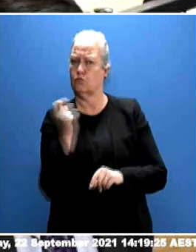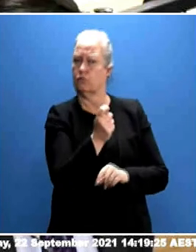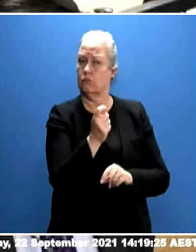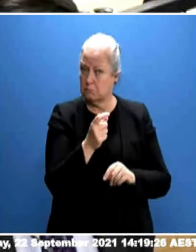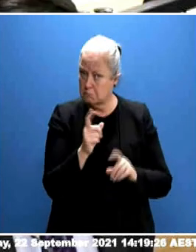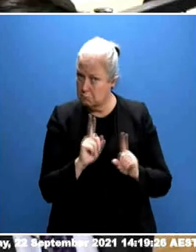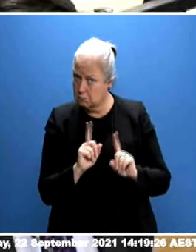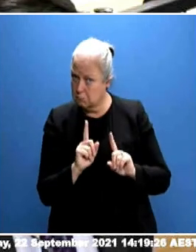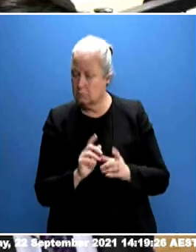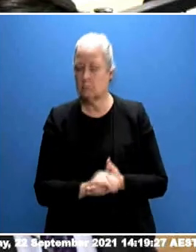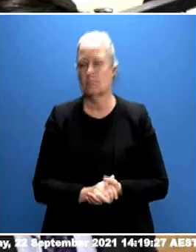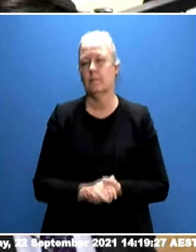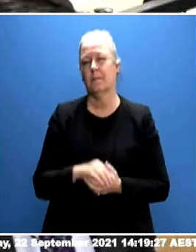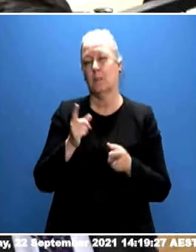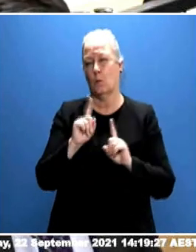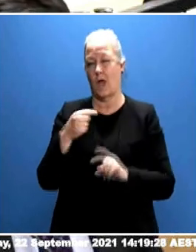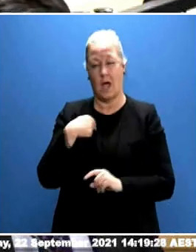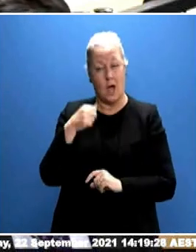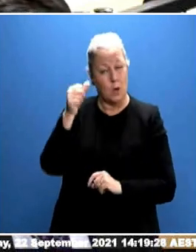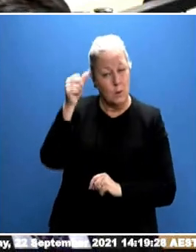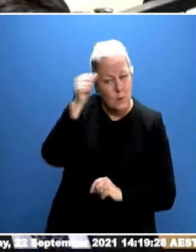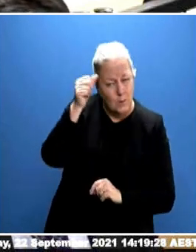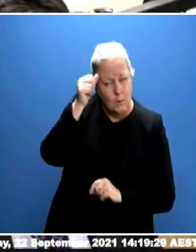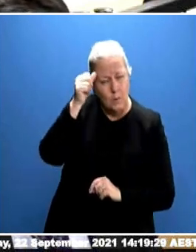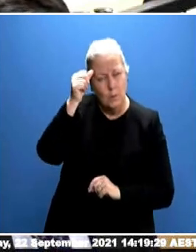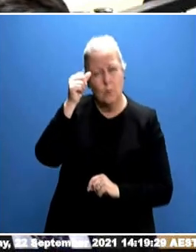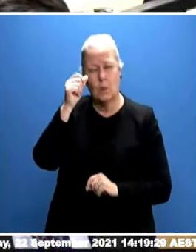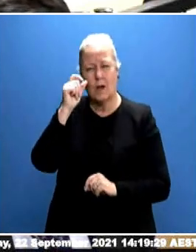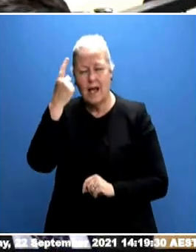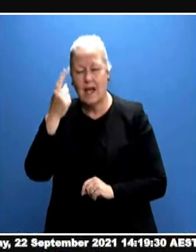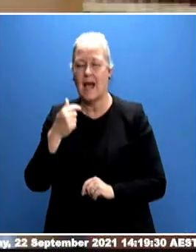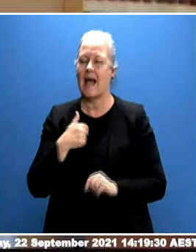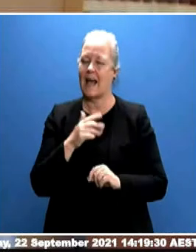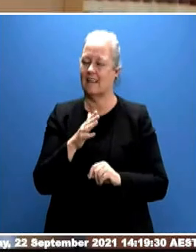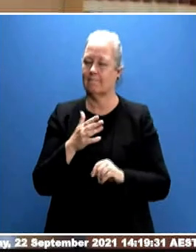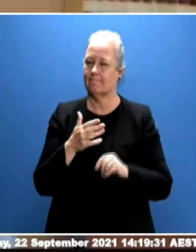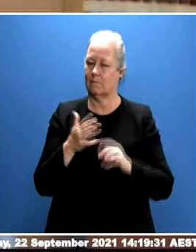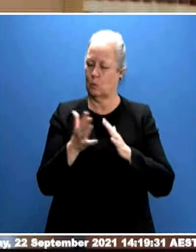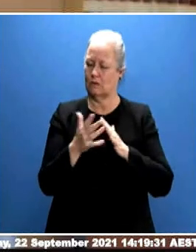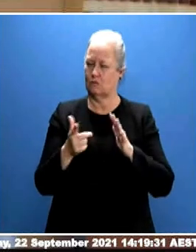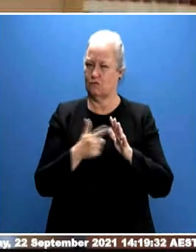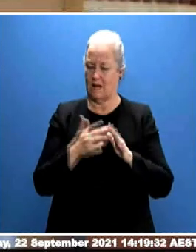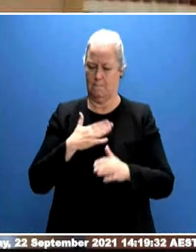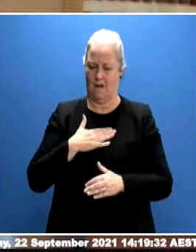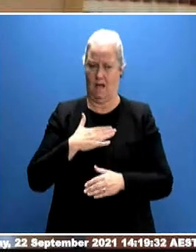My understanding --- and I can't comment completely, I'm still relatively new in WA and in this role --- that there has not been a parens